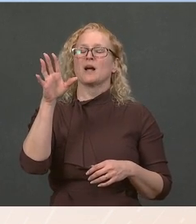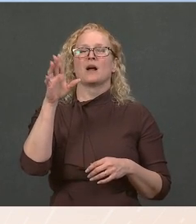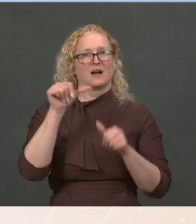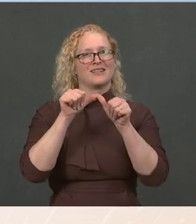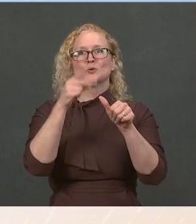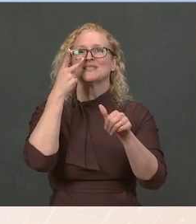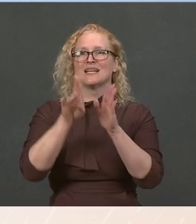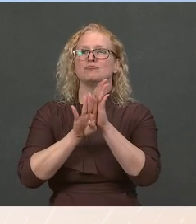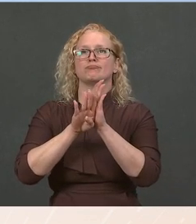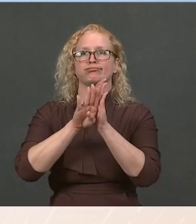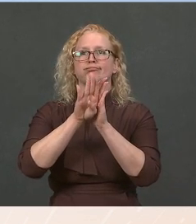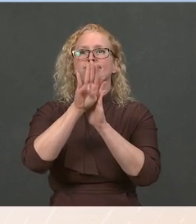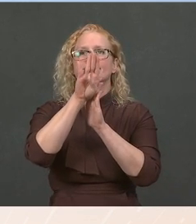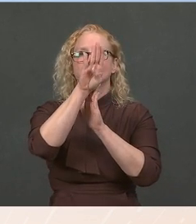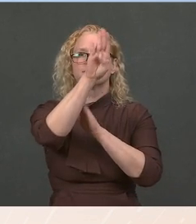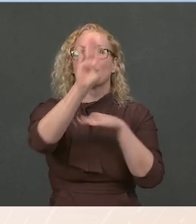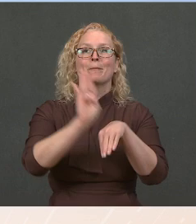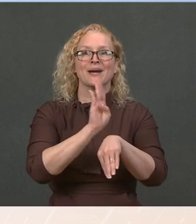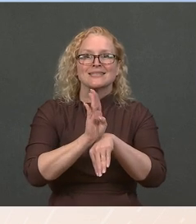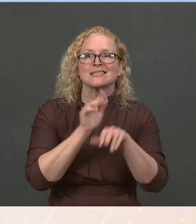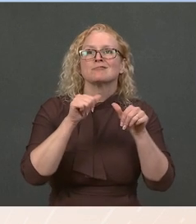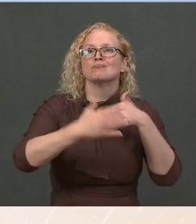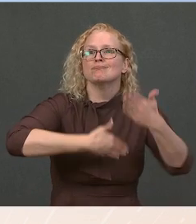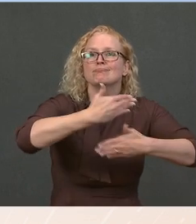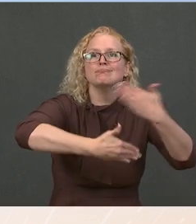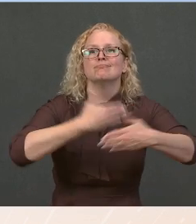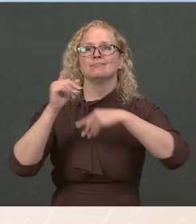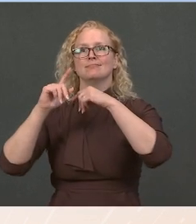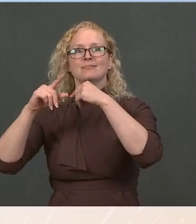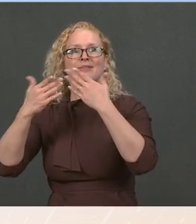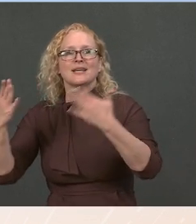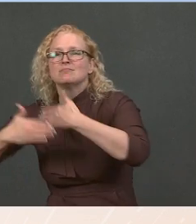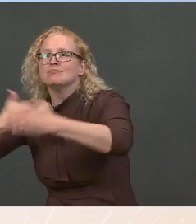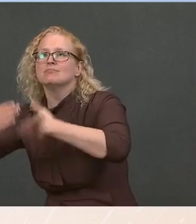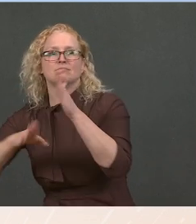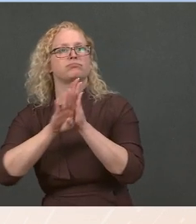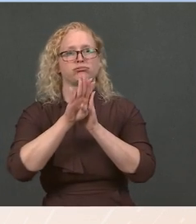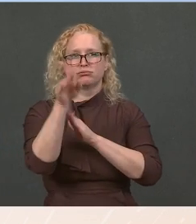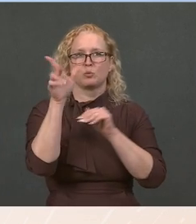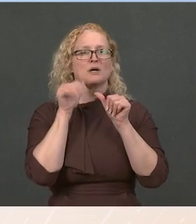Today, Pfizer, with the collaboration of the NIH, showed incredible, promising data